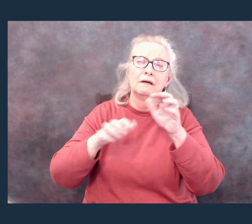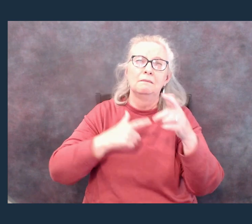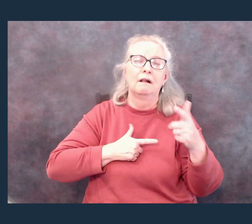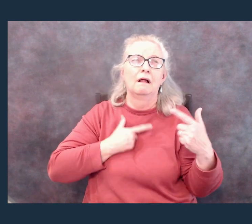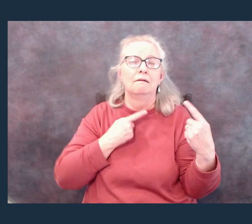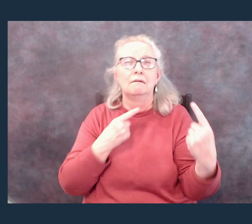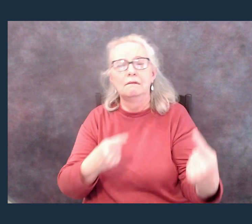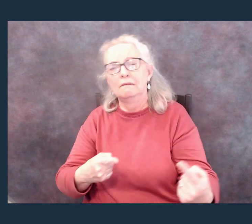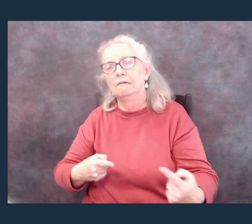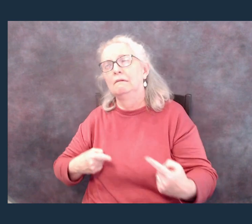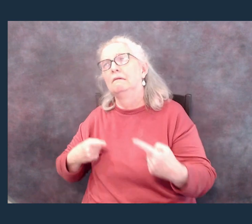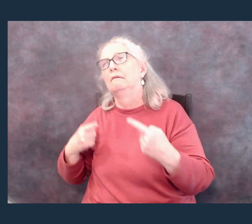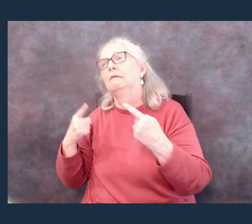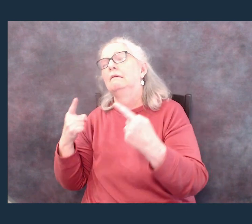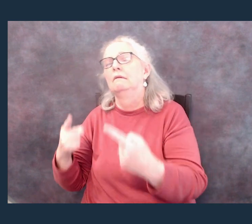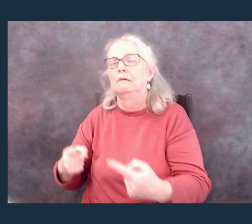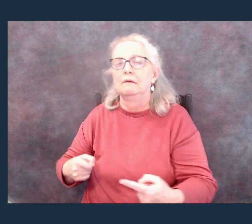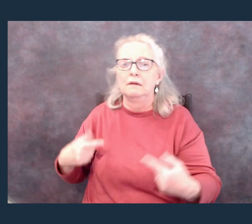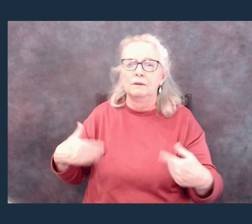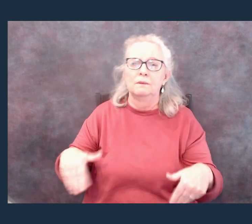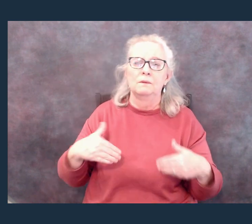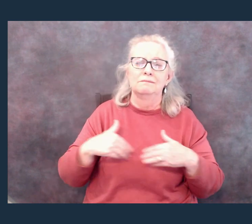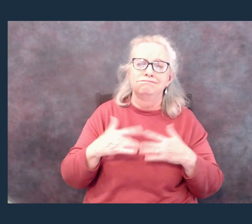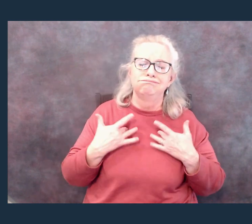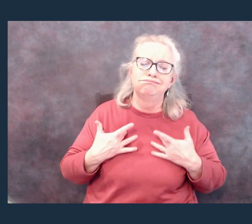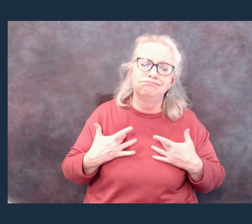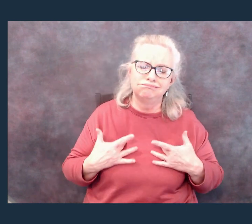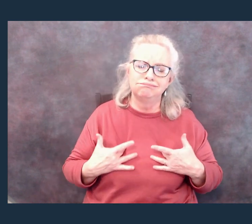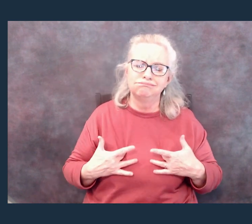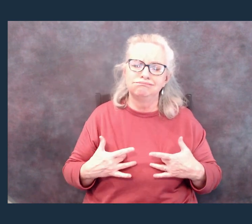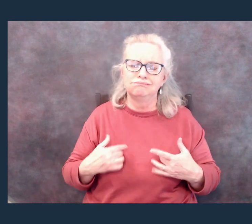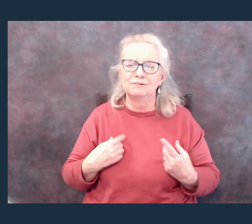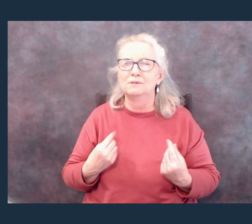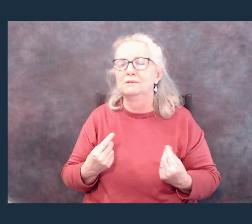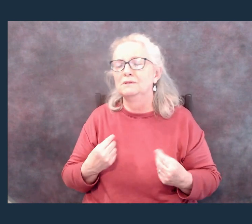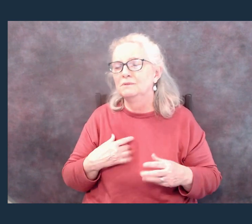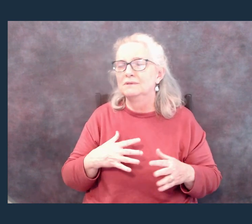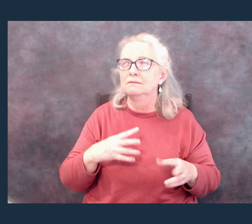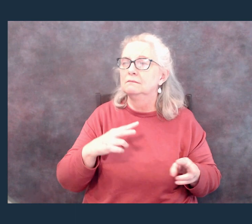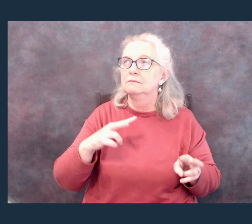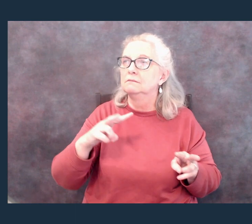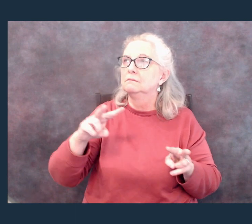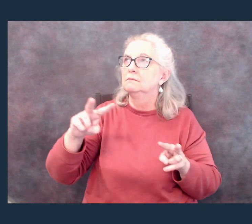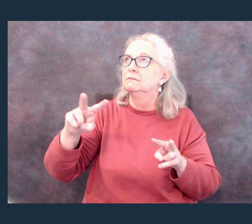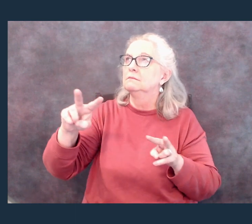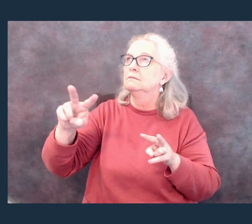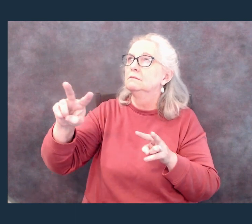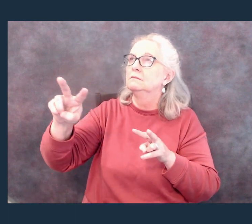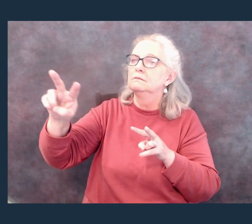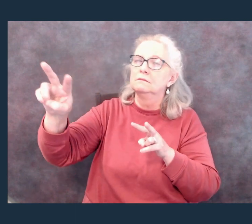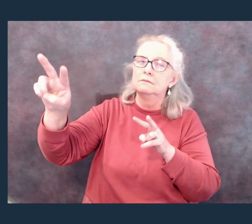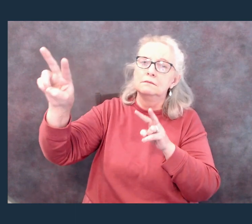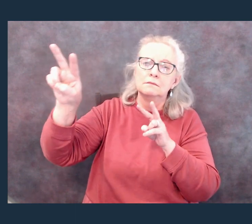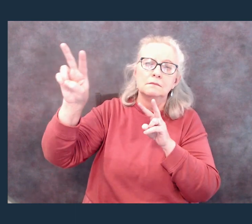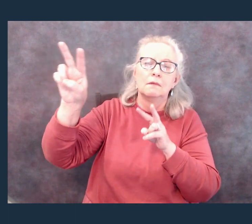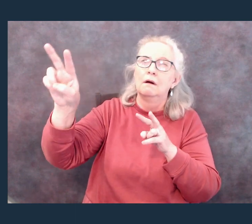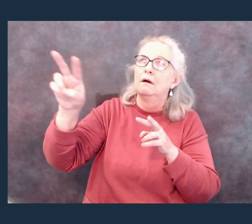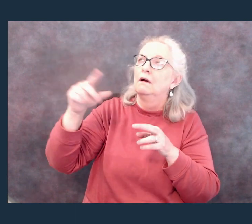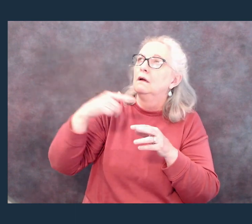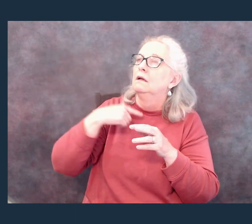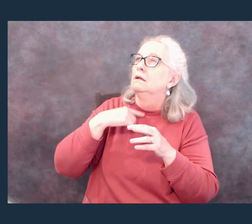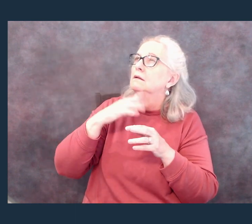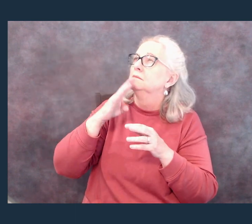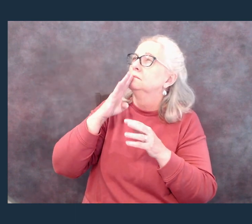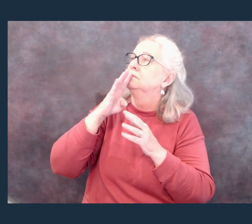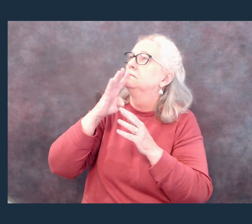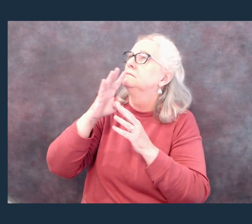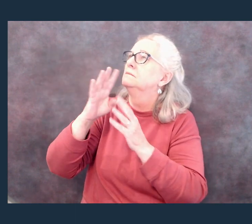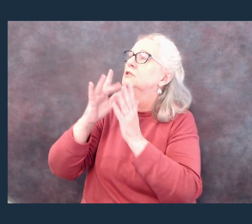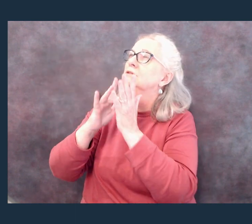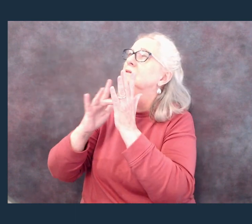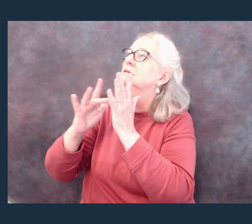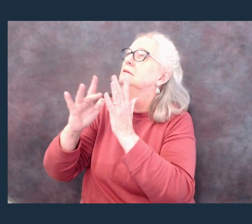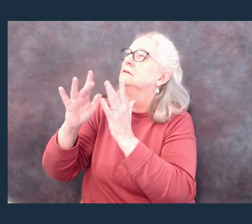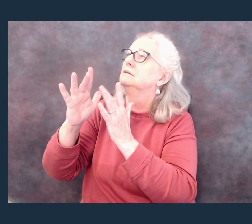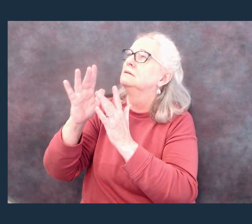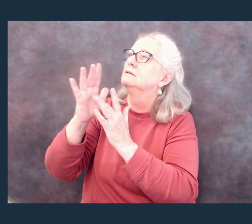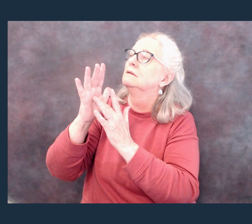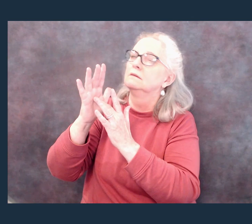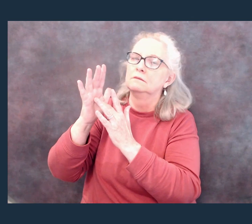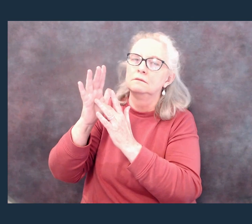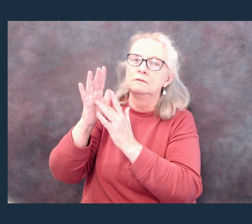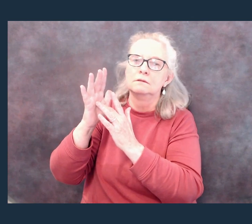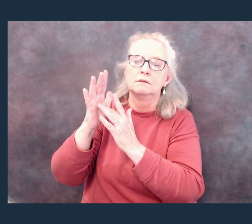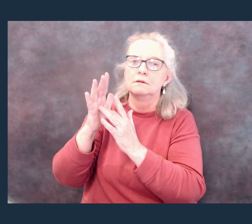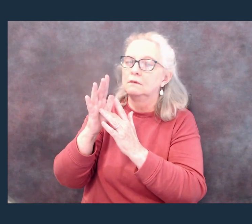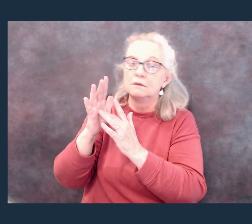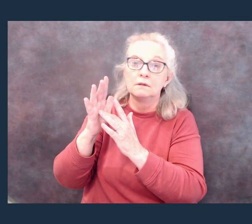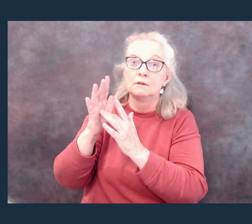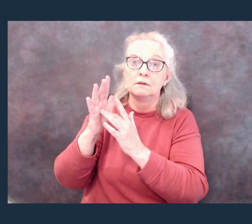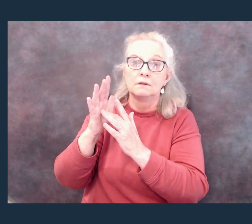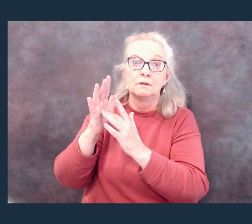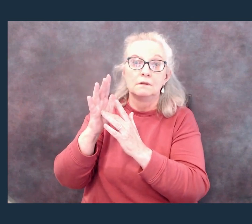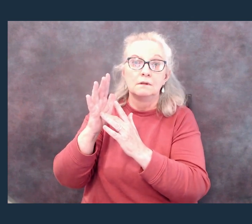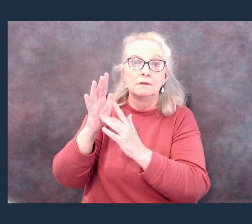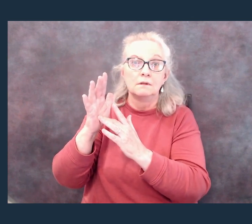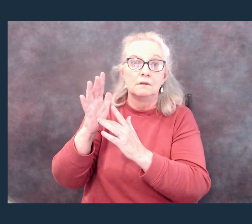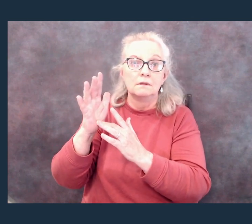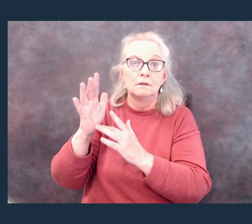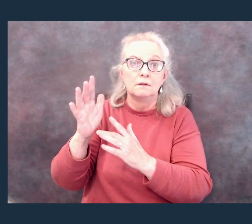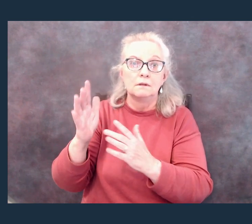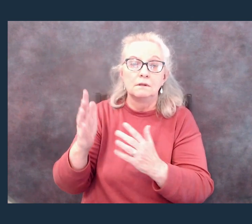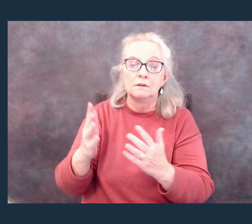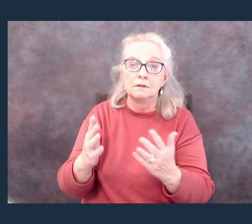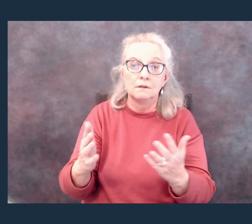In desperation, I turned to heaven And spoke your name into the night